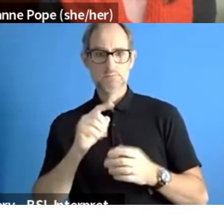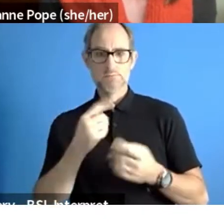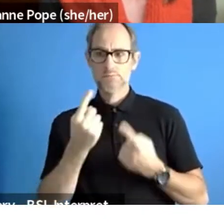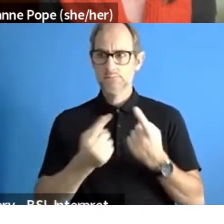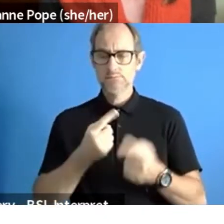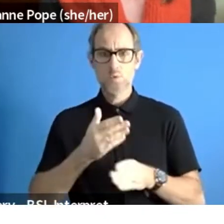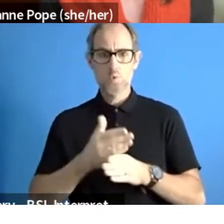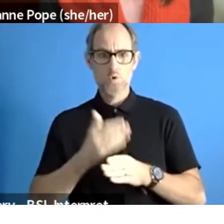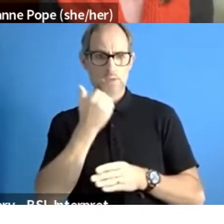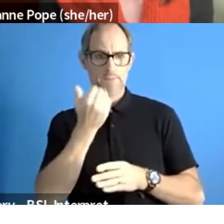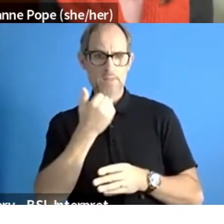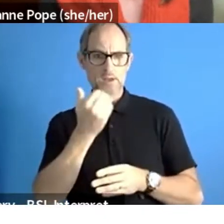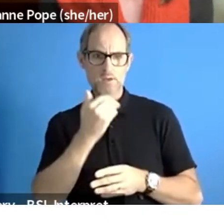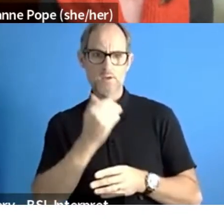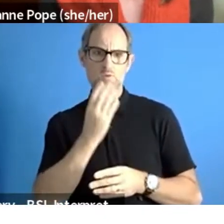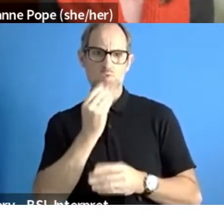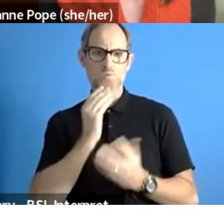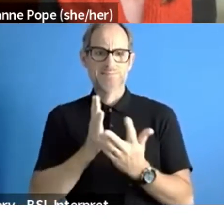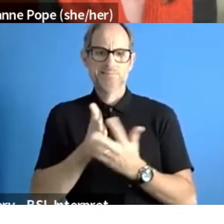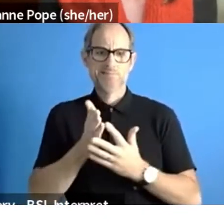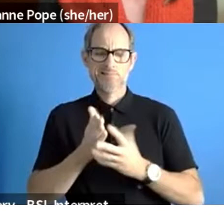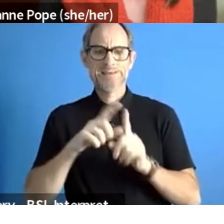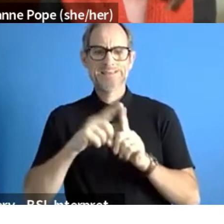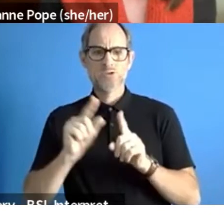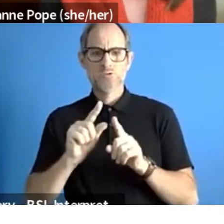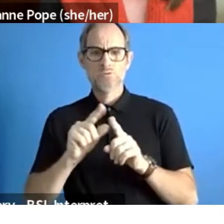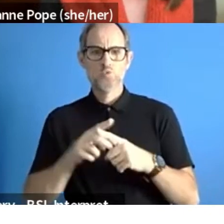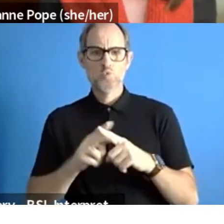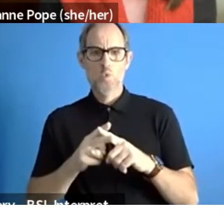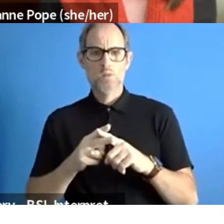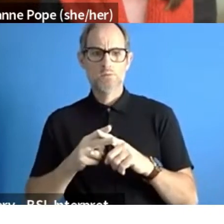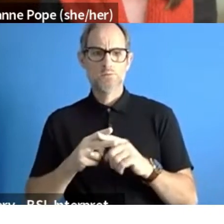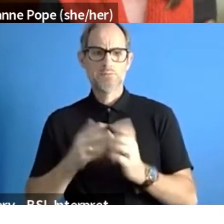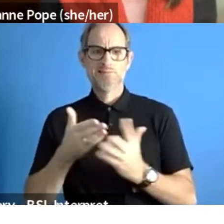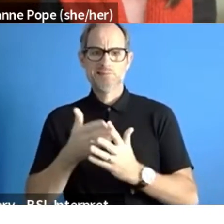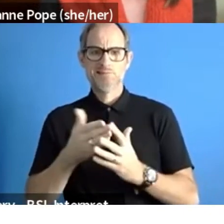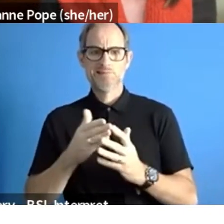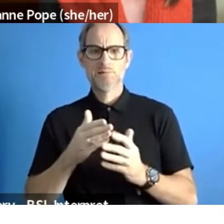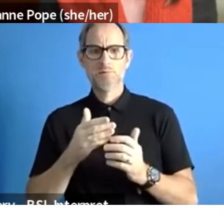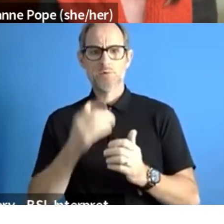should be for everyone.